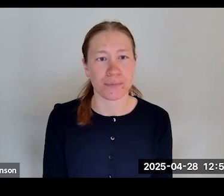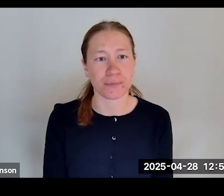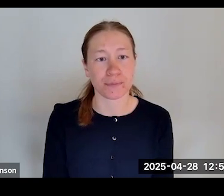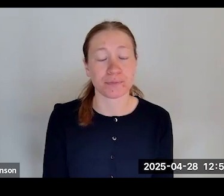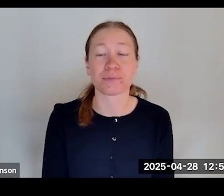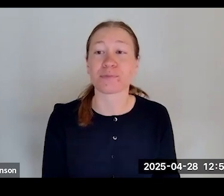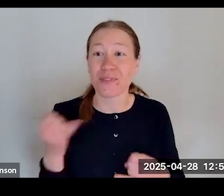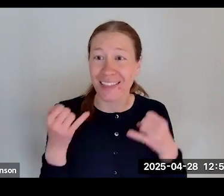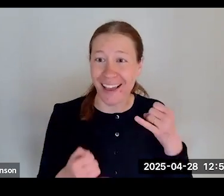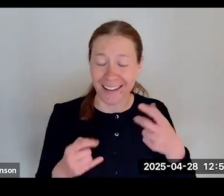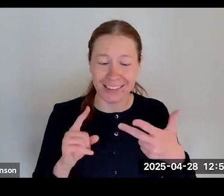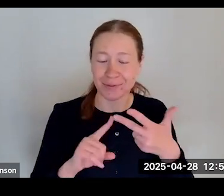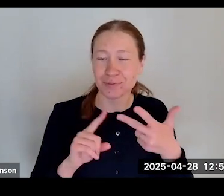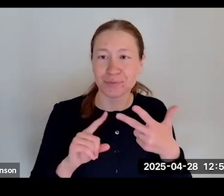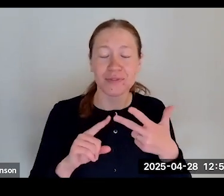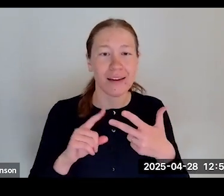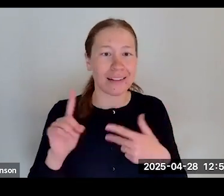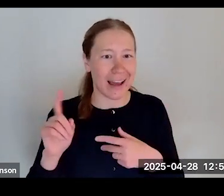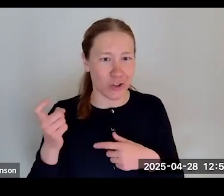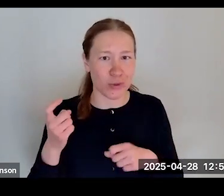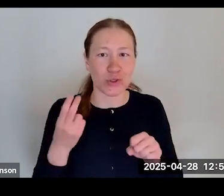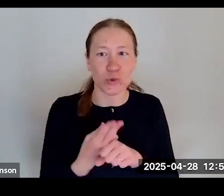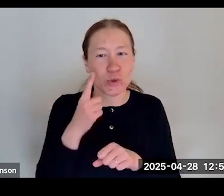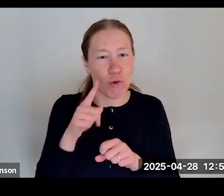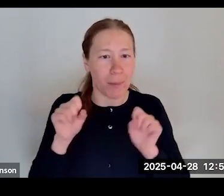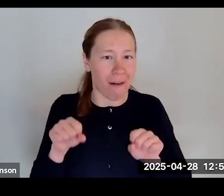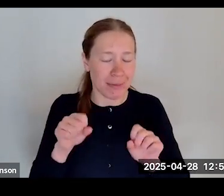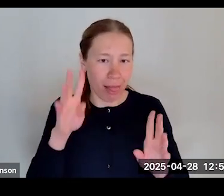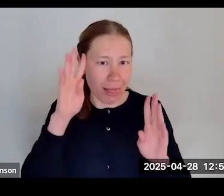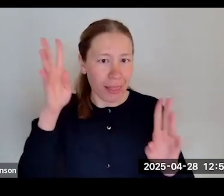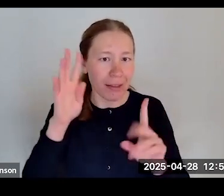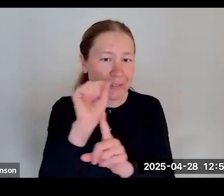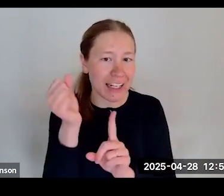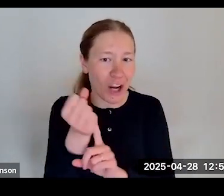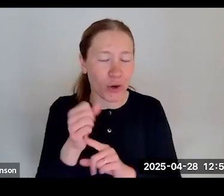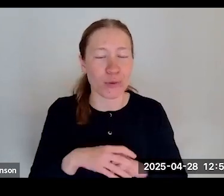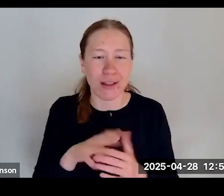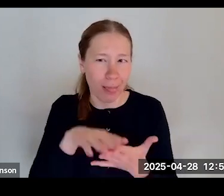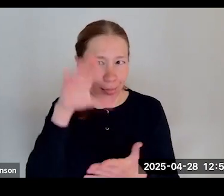And then the last diagnosis that's being used for our scenarios, for today's learning purposes is a traumatic